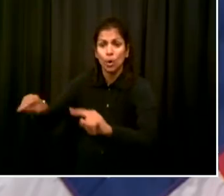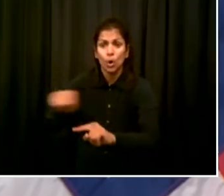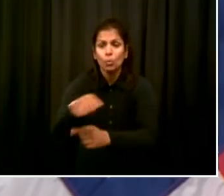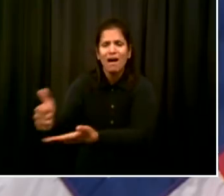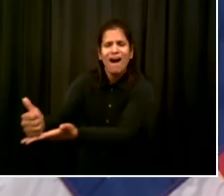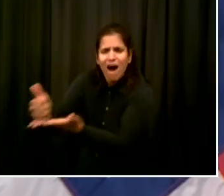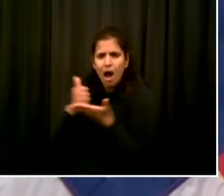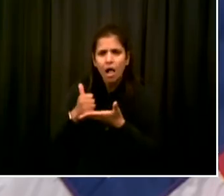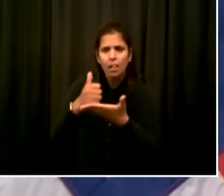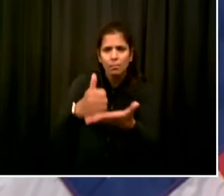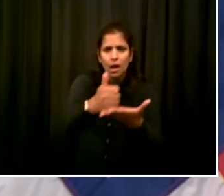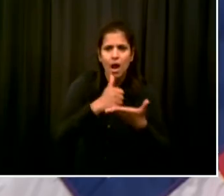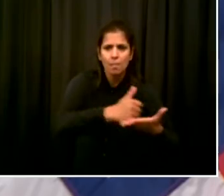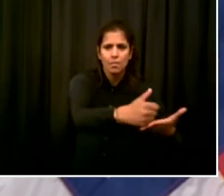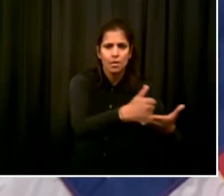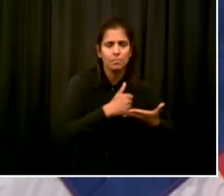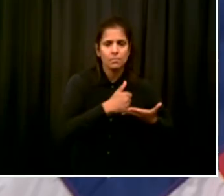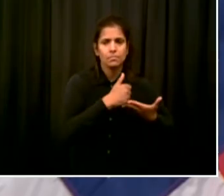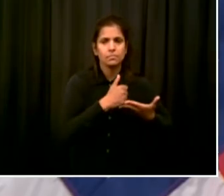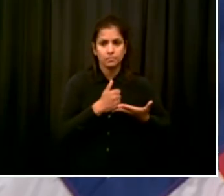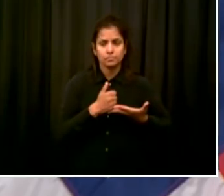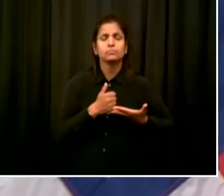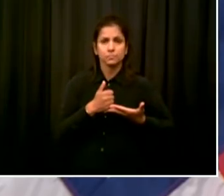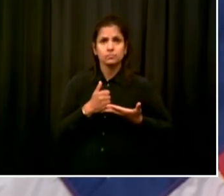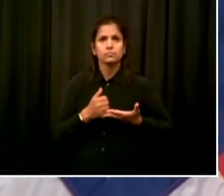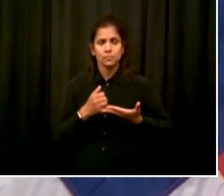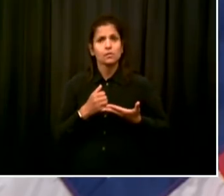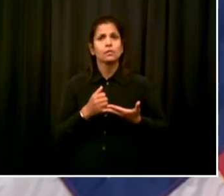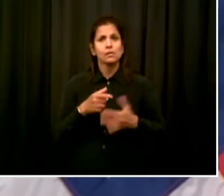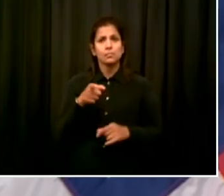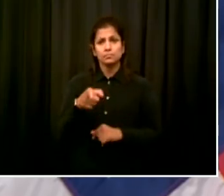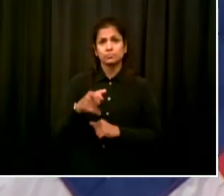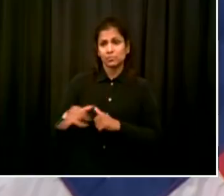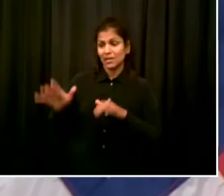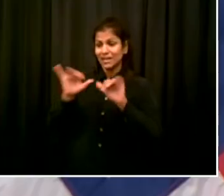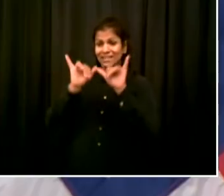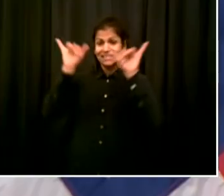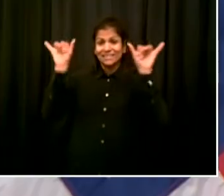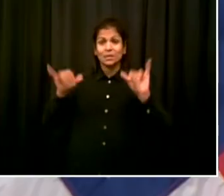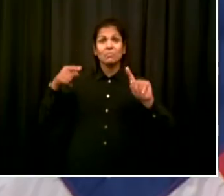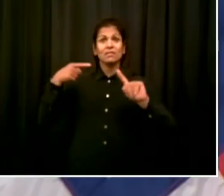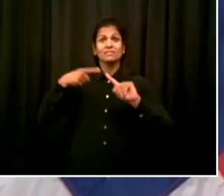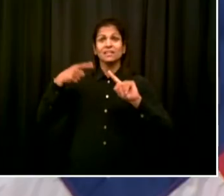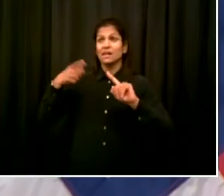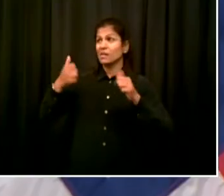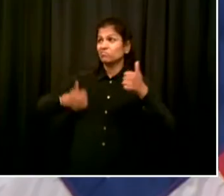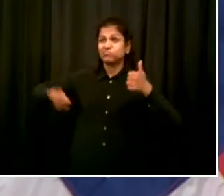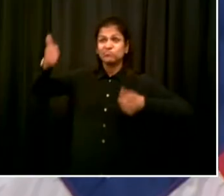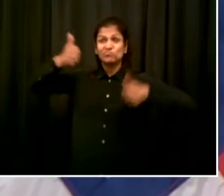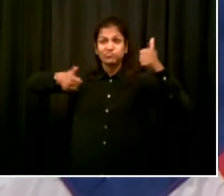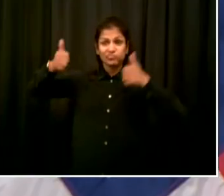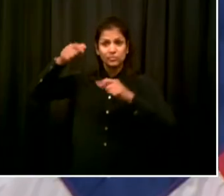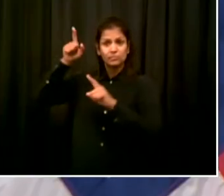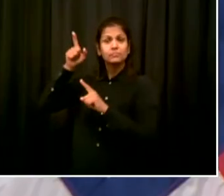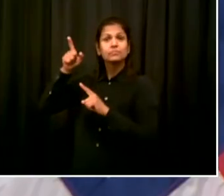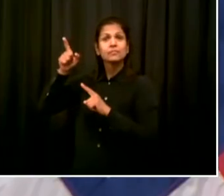COMMUNITY MOR E INTO THIS . NOT JUST JEFF BUT ALL PRECINCTS AND COMMANDERS . SITTING DOWN